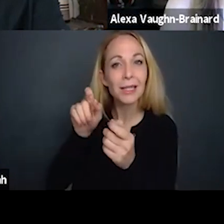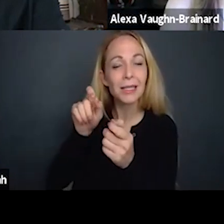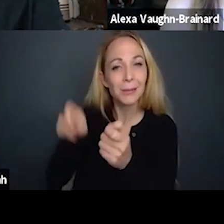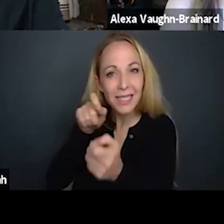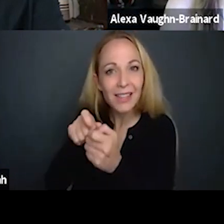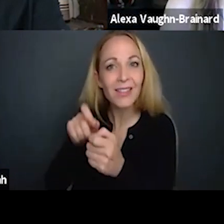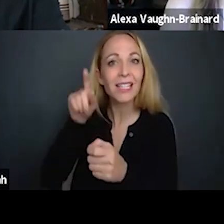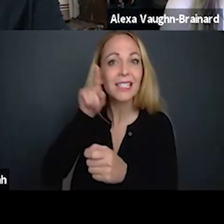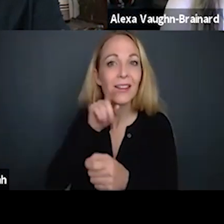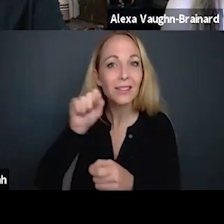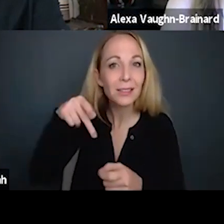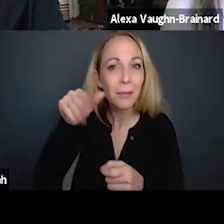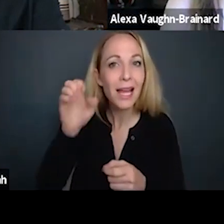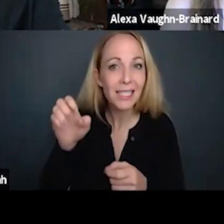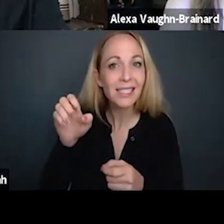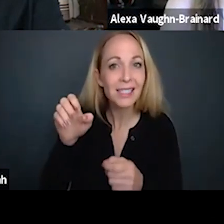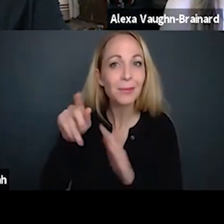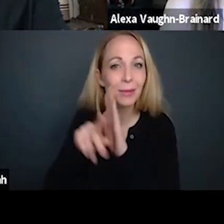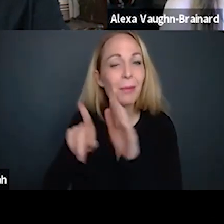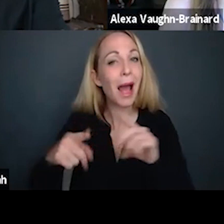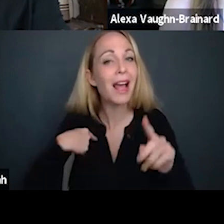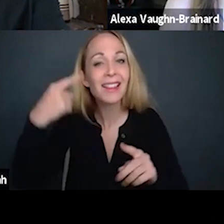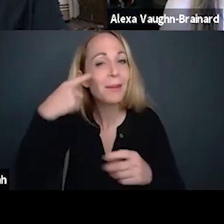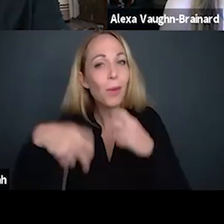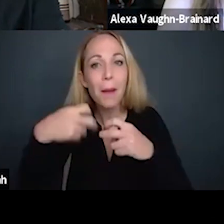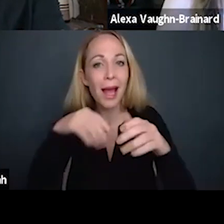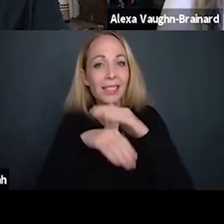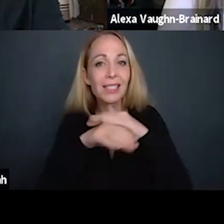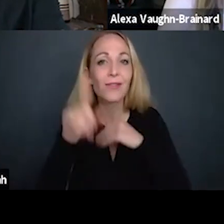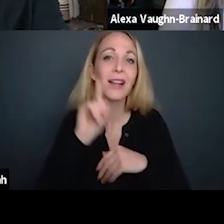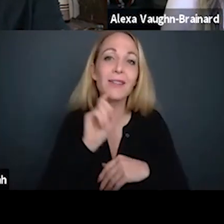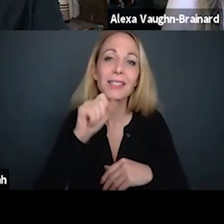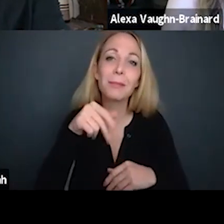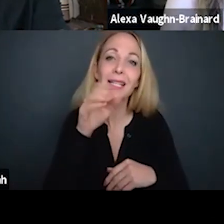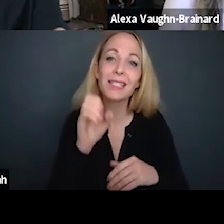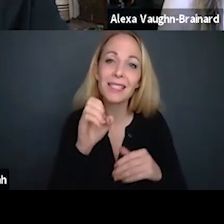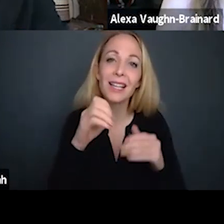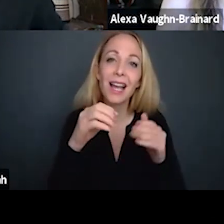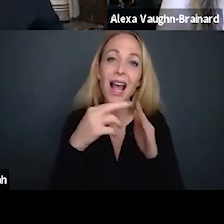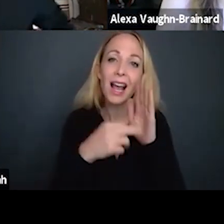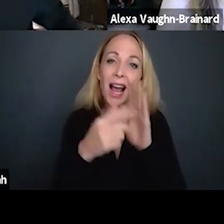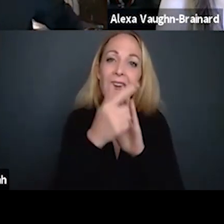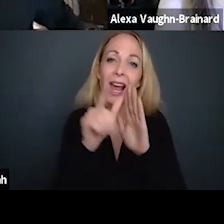I think the problem is the fact that the DeafSpace design guidelines are not, like, open to the public.